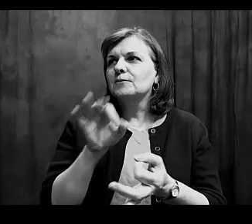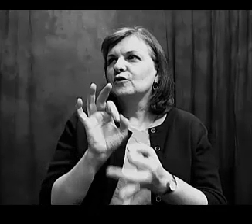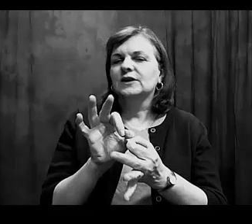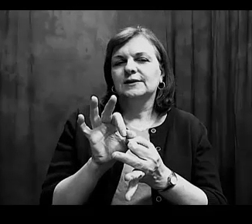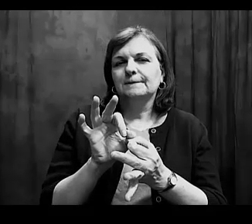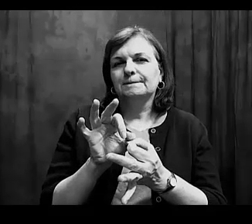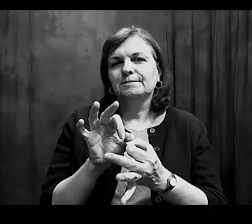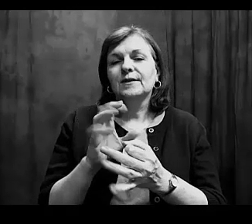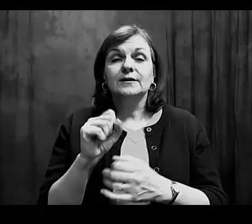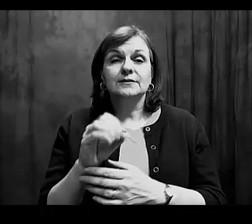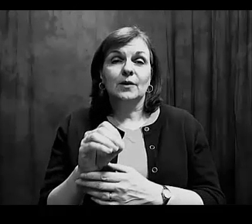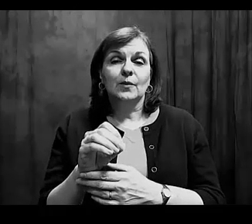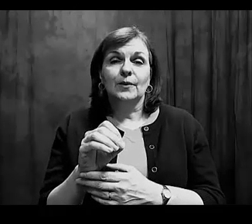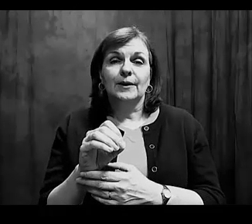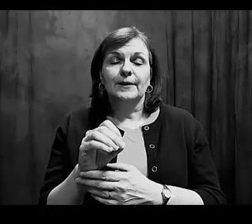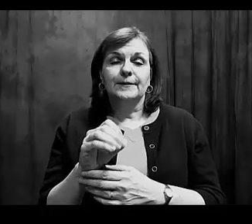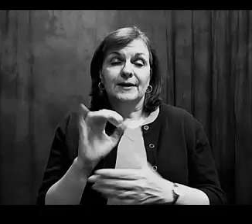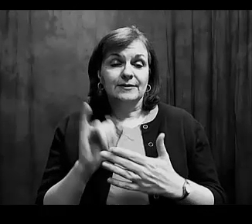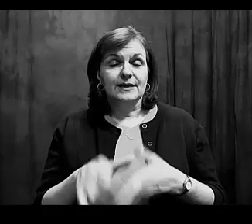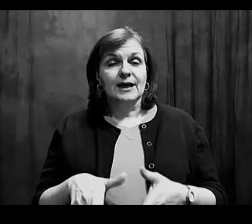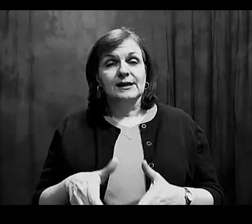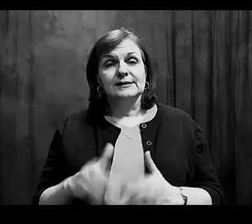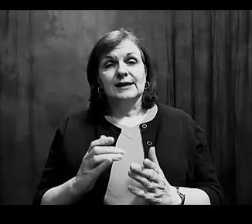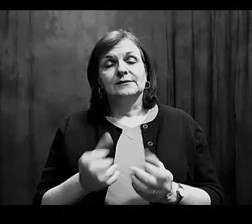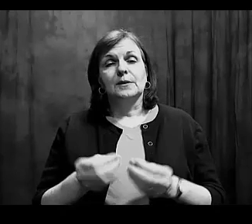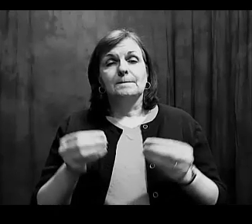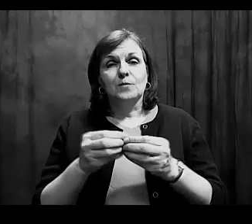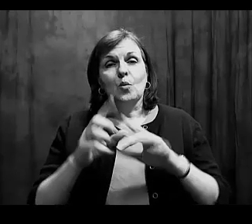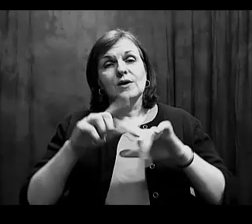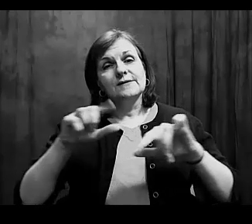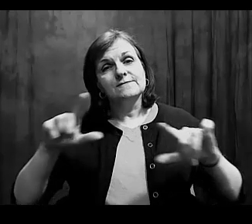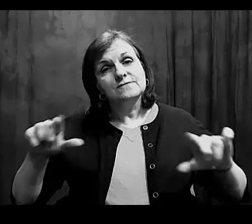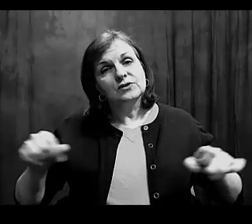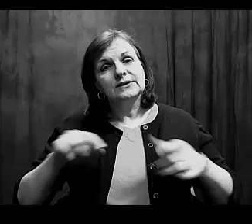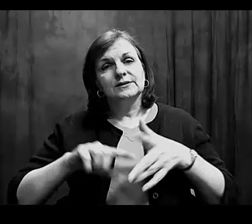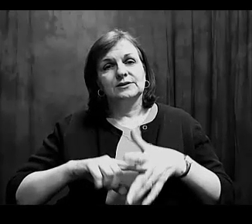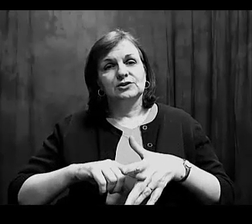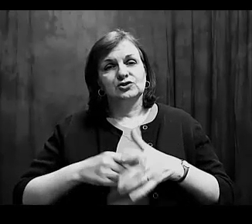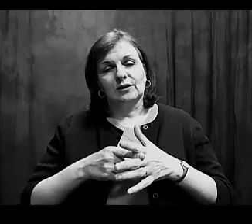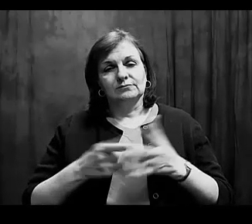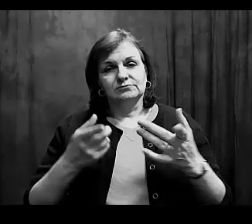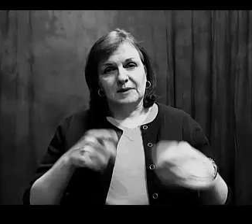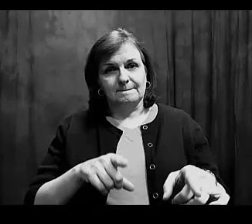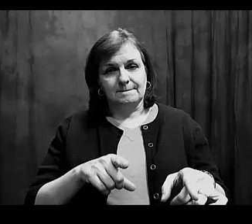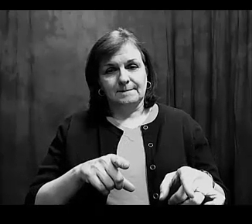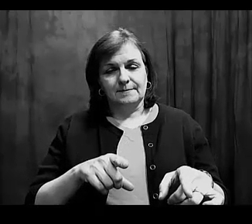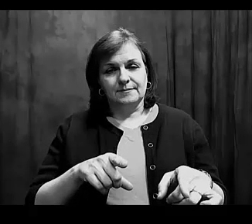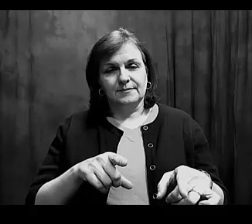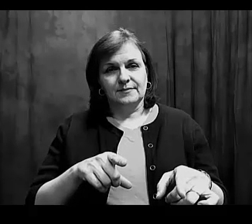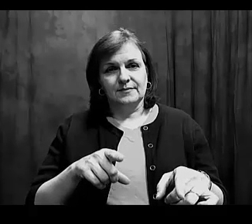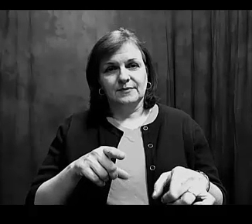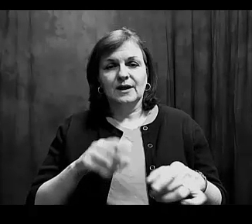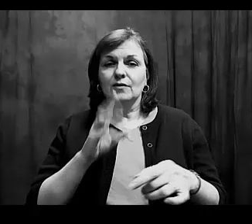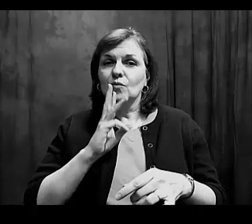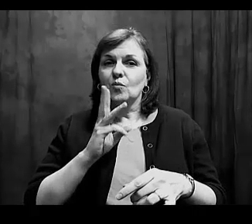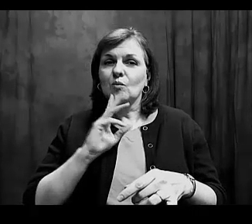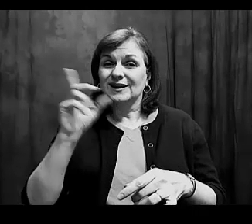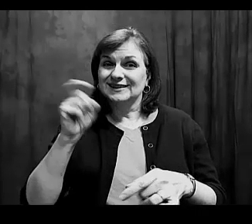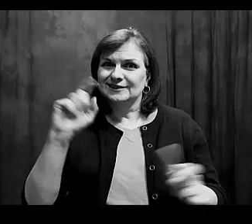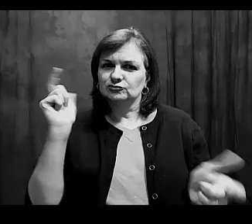so this allowed a whole lot of diversity to start a form -- the decreased need for water